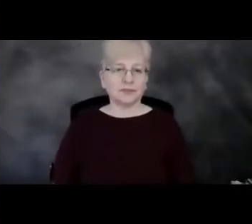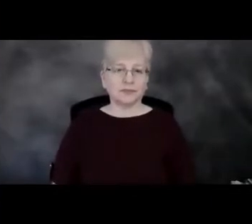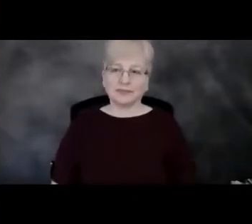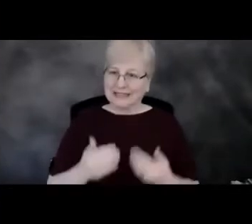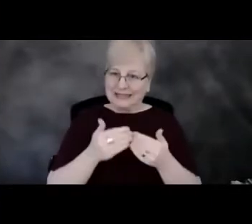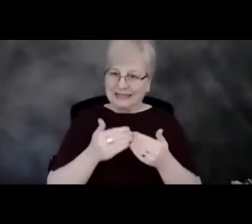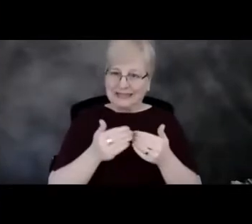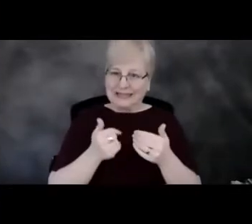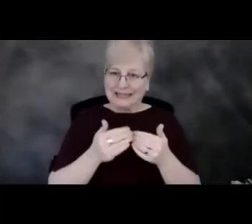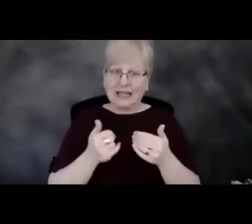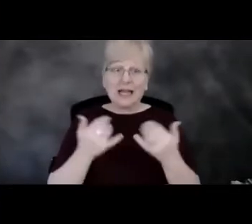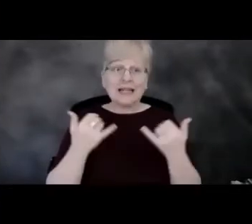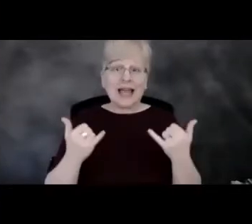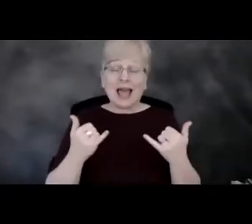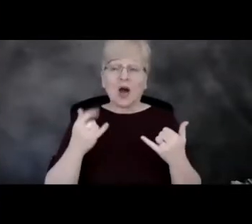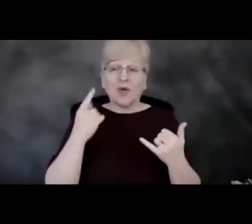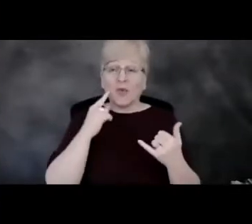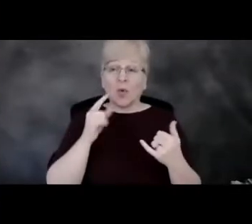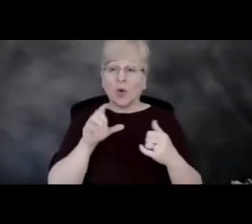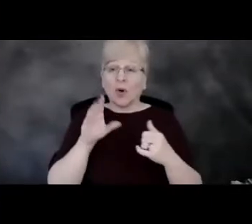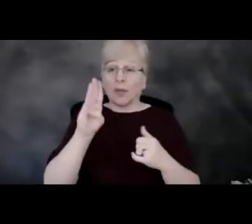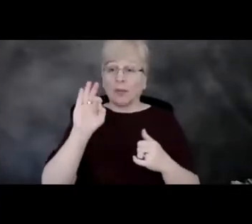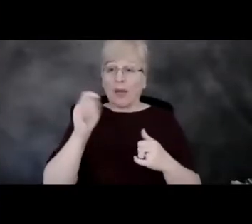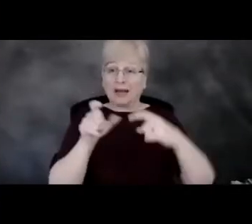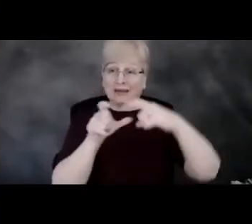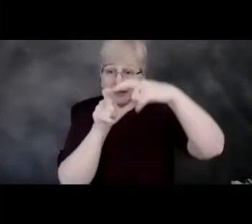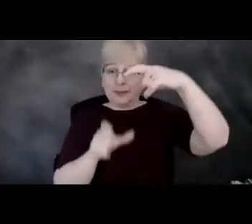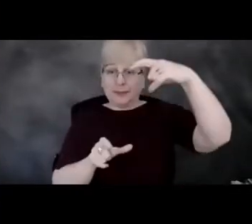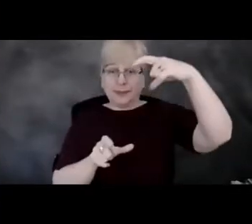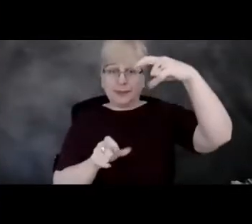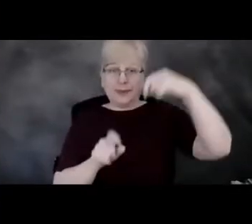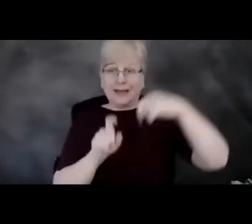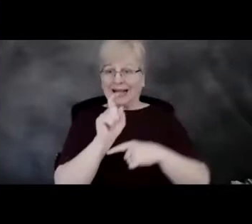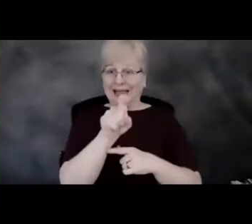content to the content boxes, you click here, click again, and